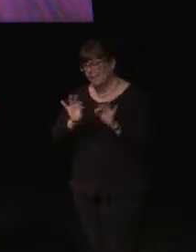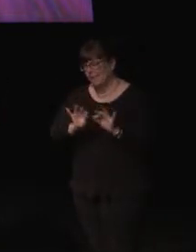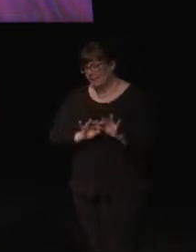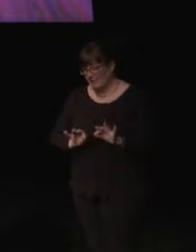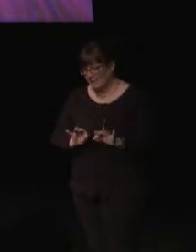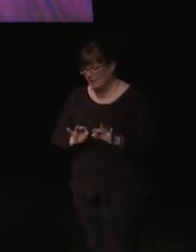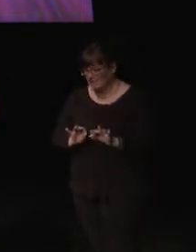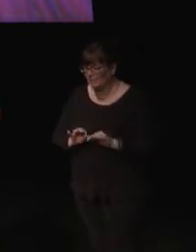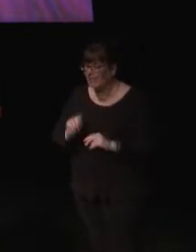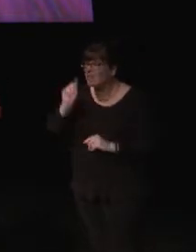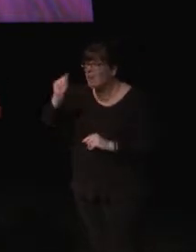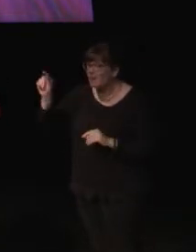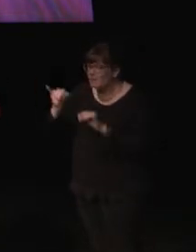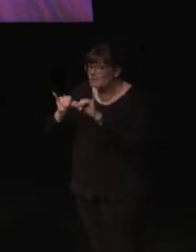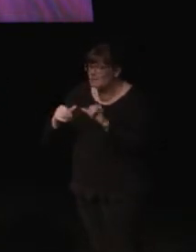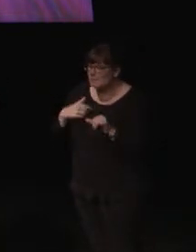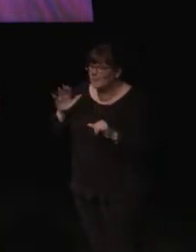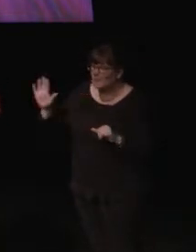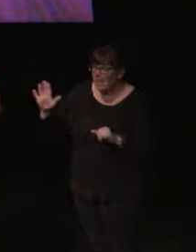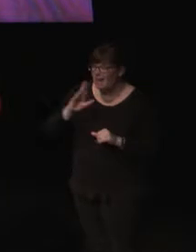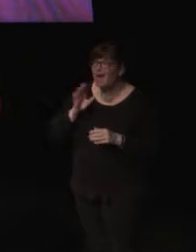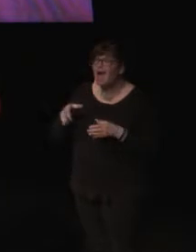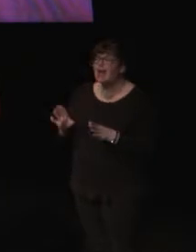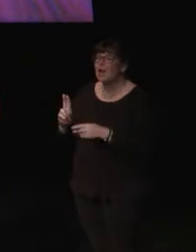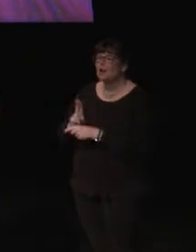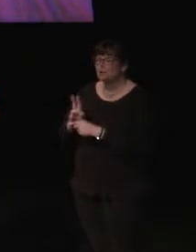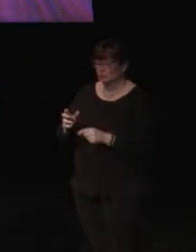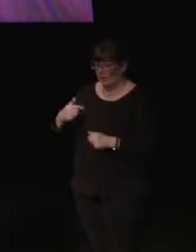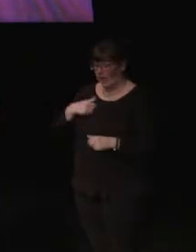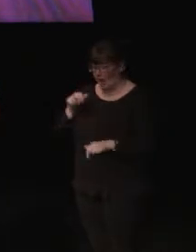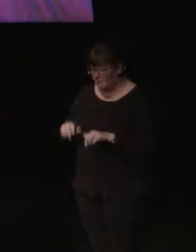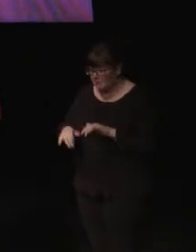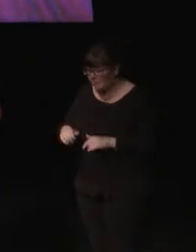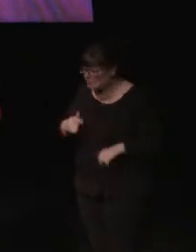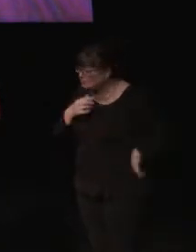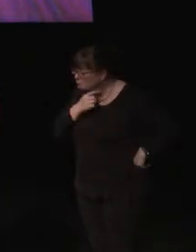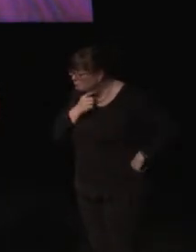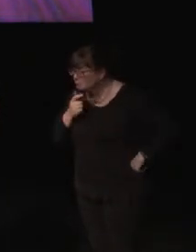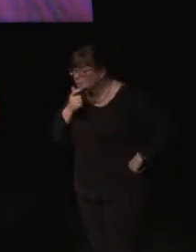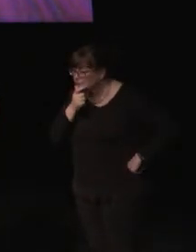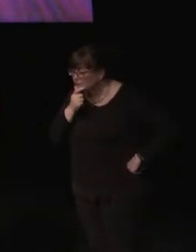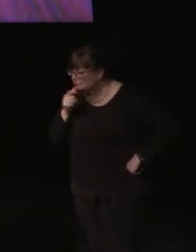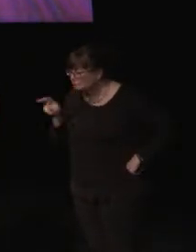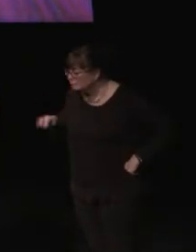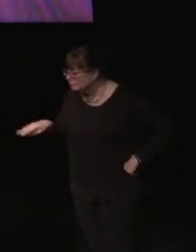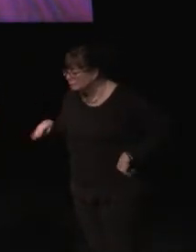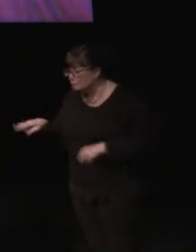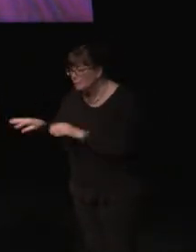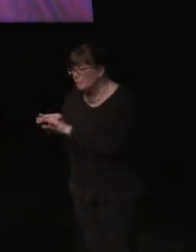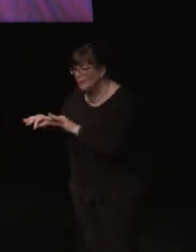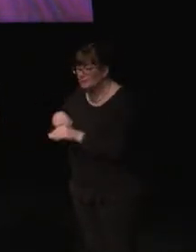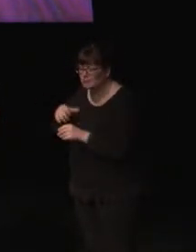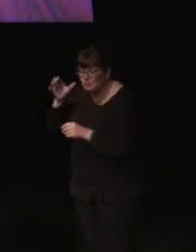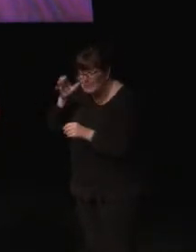but also other systems allow the user who's typing, to hear samples, to hear them, and to pick which one they like.